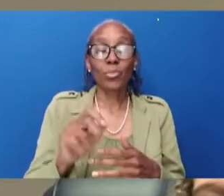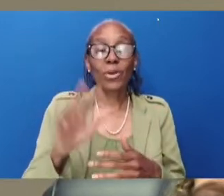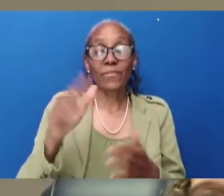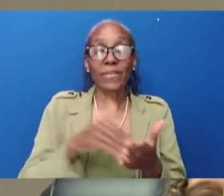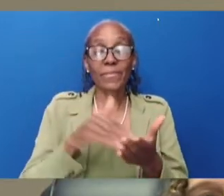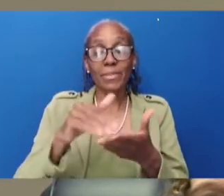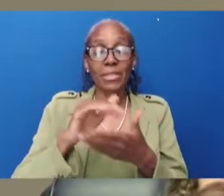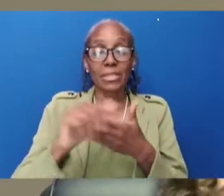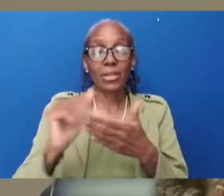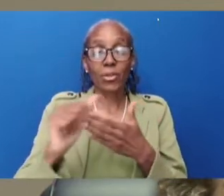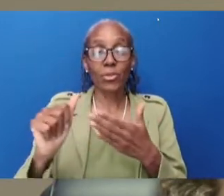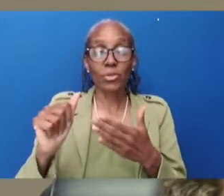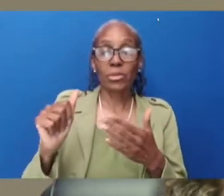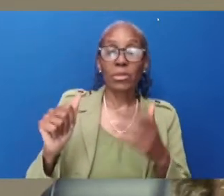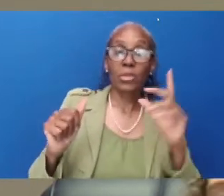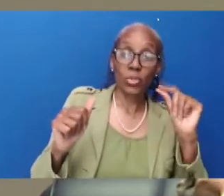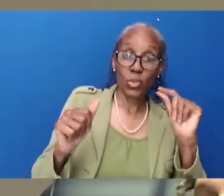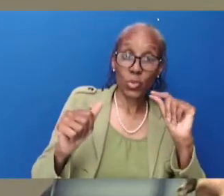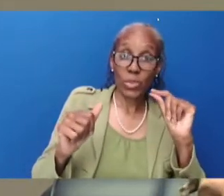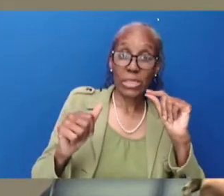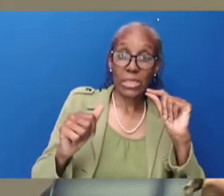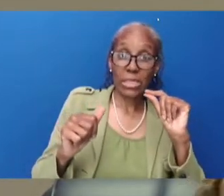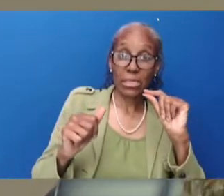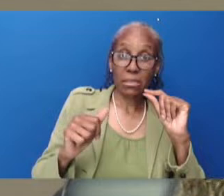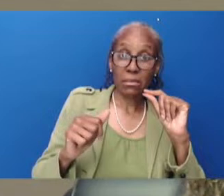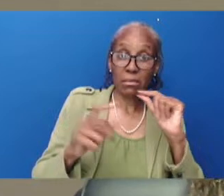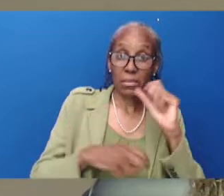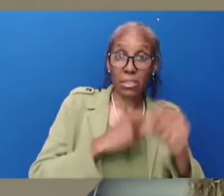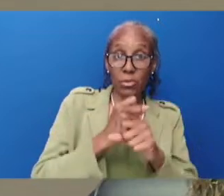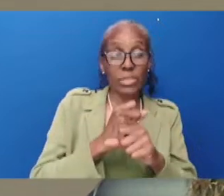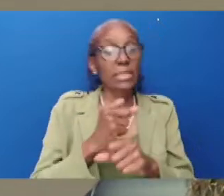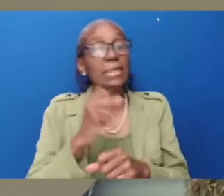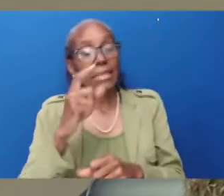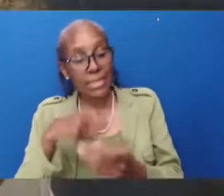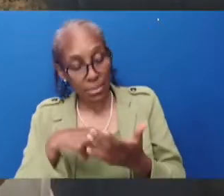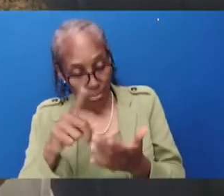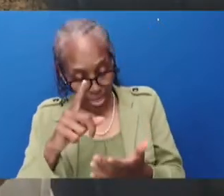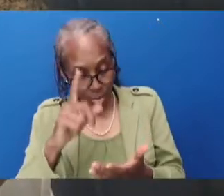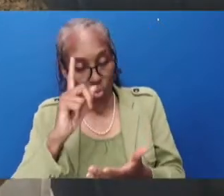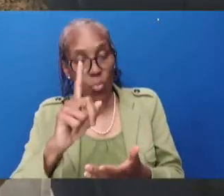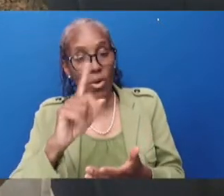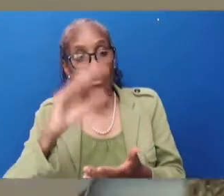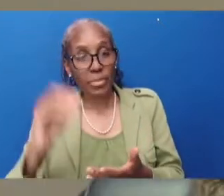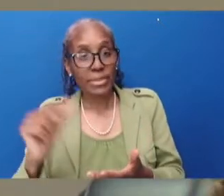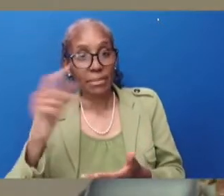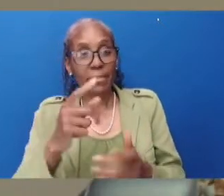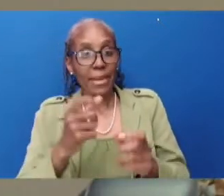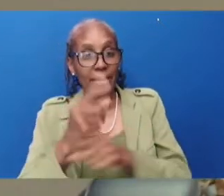I SHOULD BE MORE SPECIFIC. HOW LONG DO THEY HAVE TO PAY THE